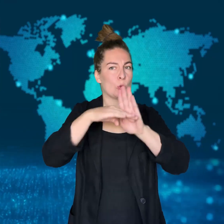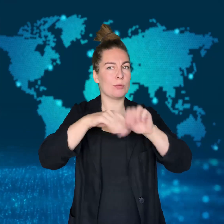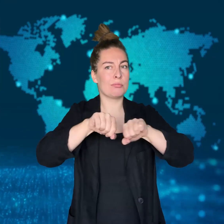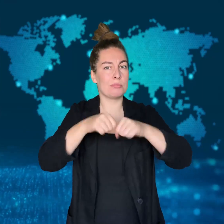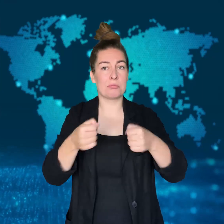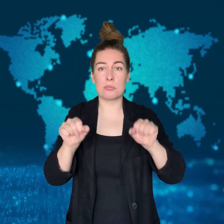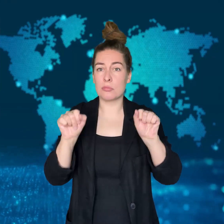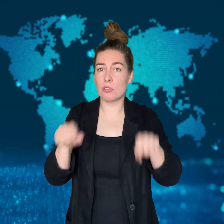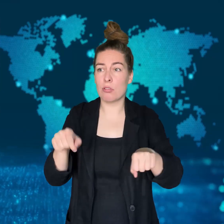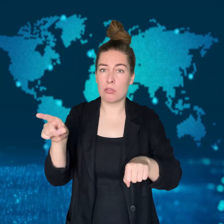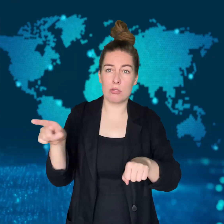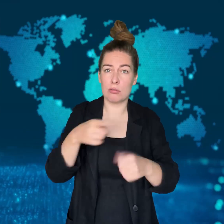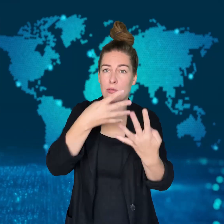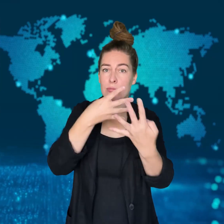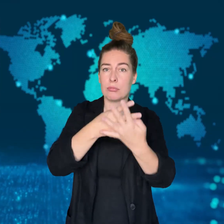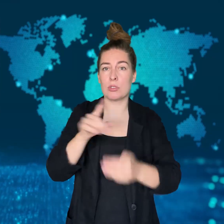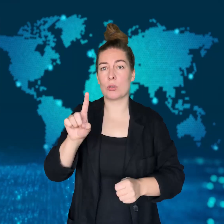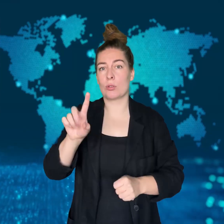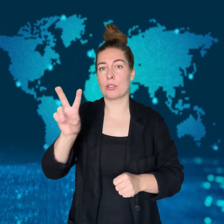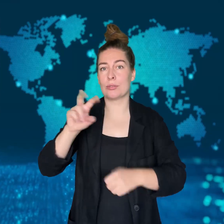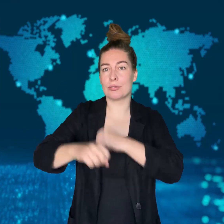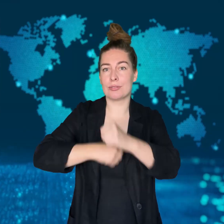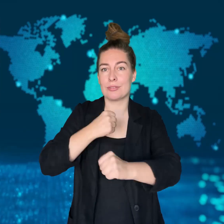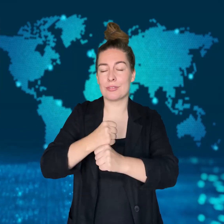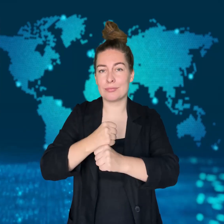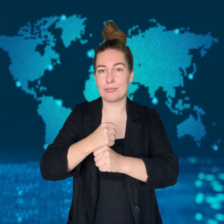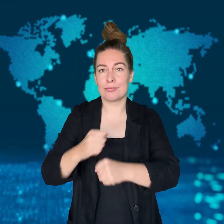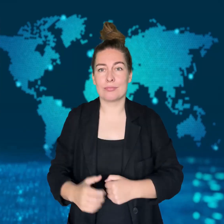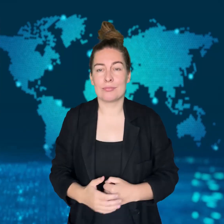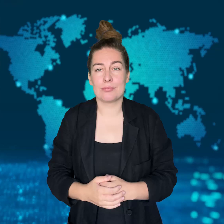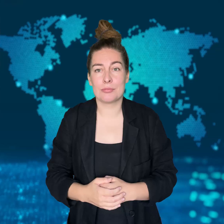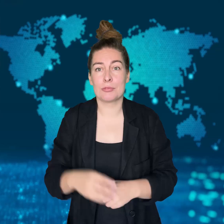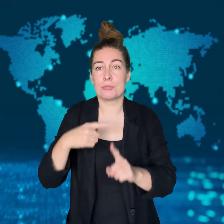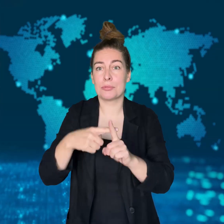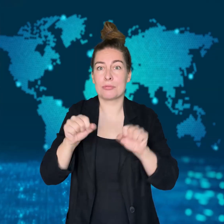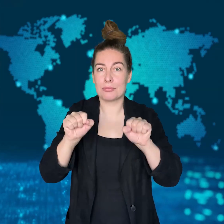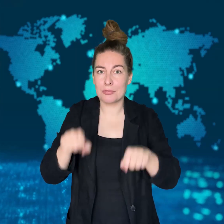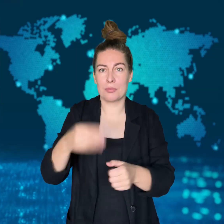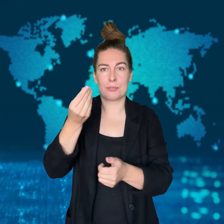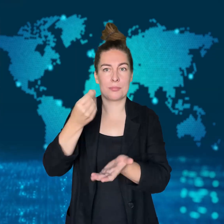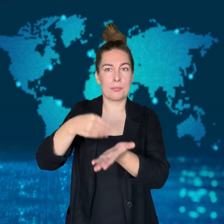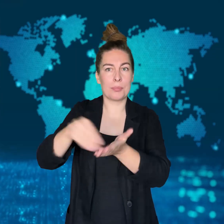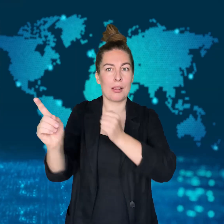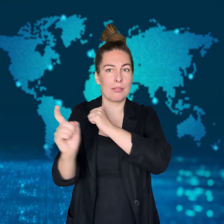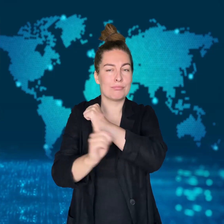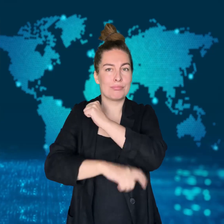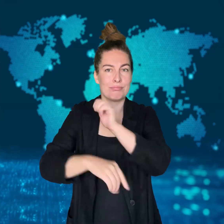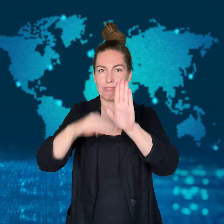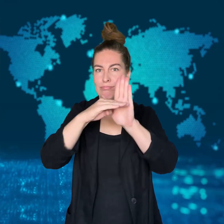If found guilty, the sentence would be 12 years in jail.